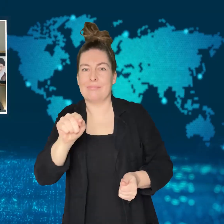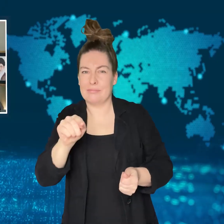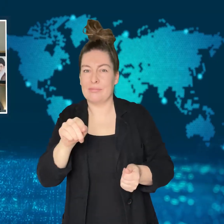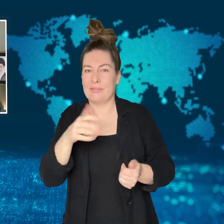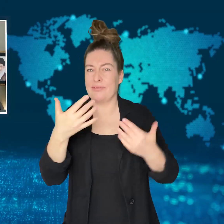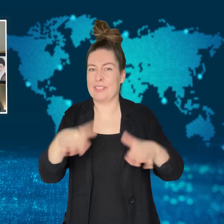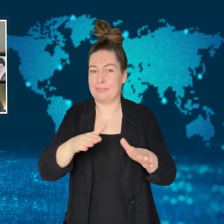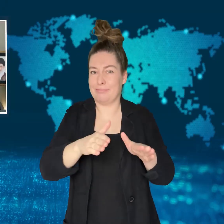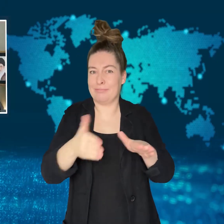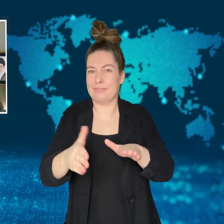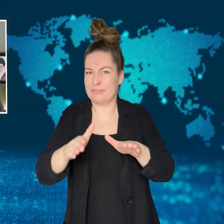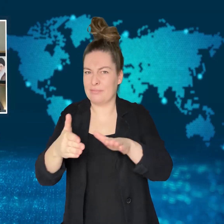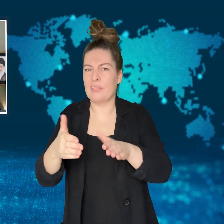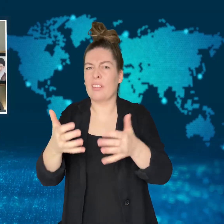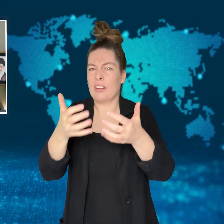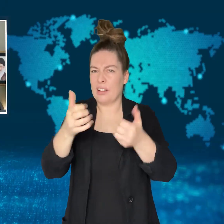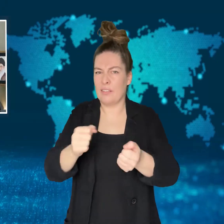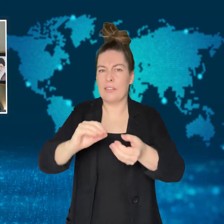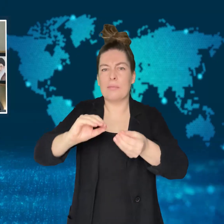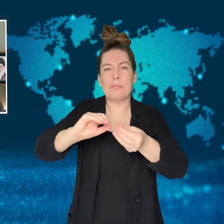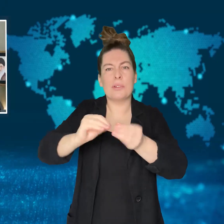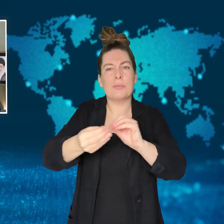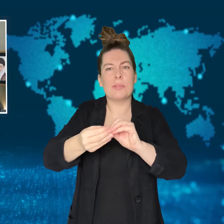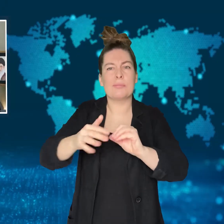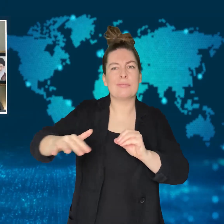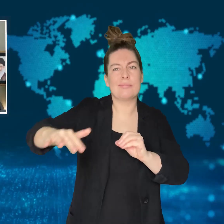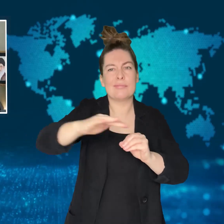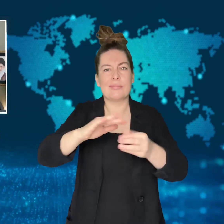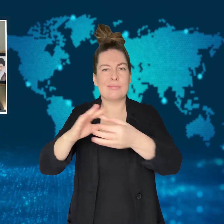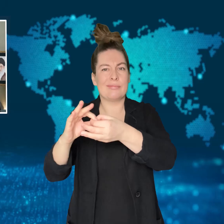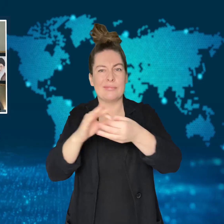the subject of hate and malice from